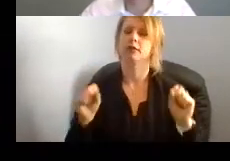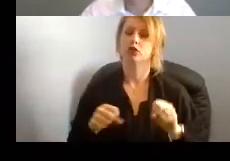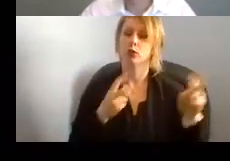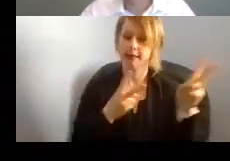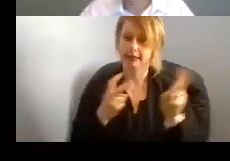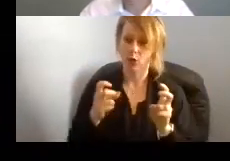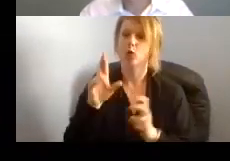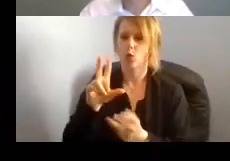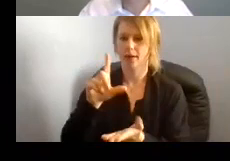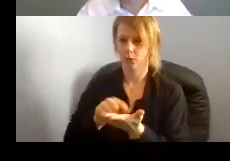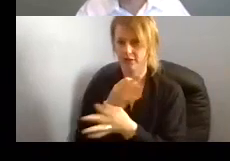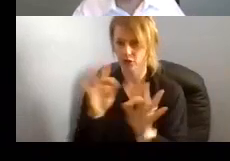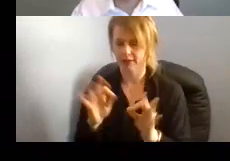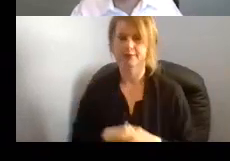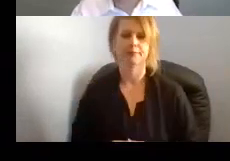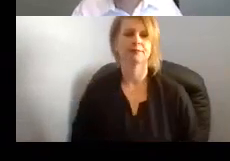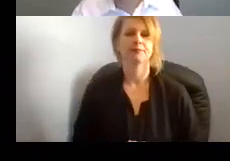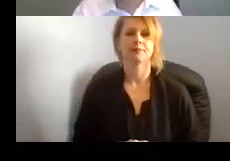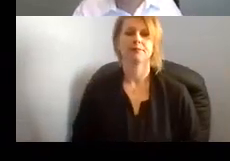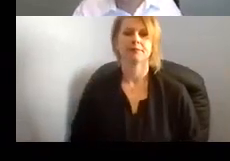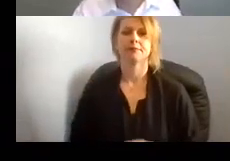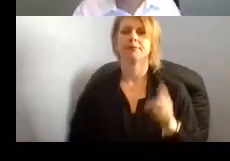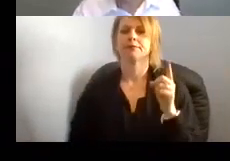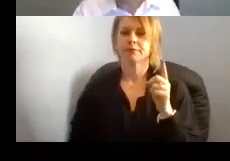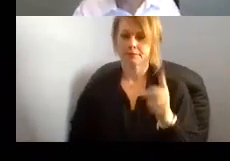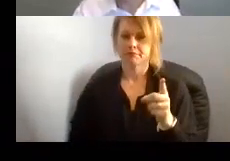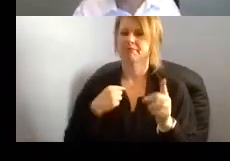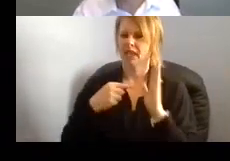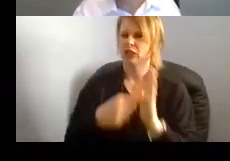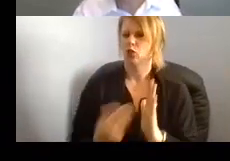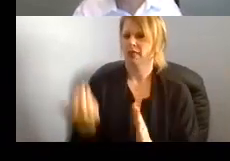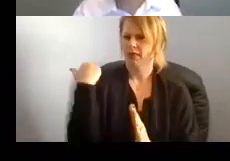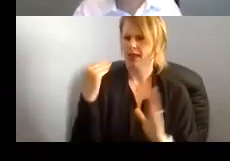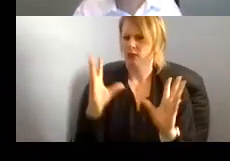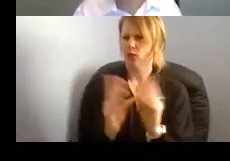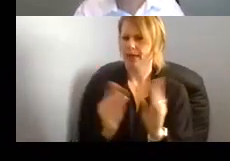And this last slide I showed on the prior webinar, which just shows some contact